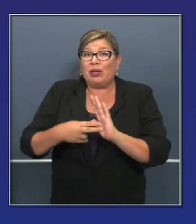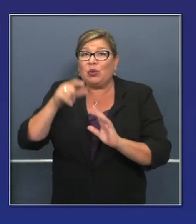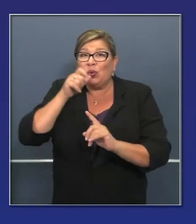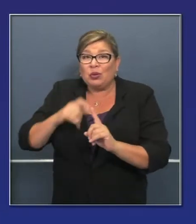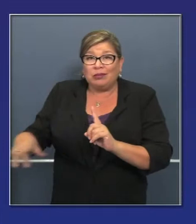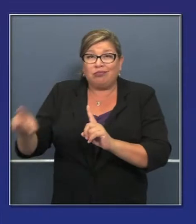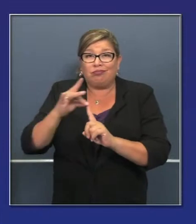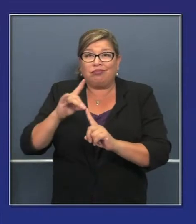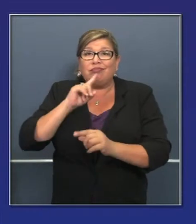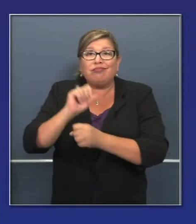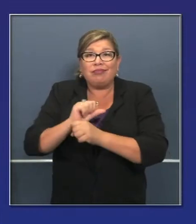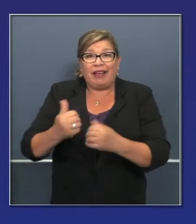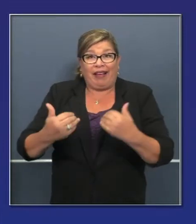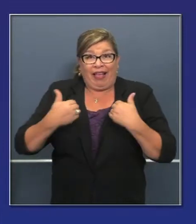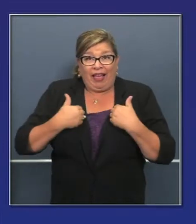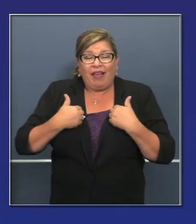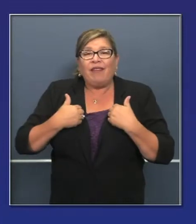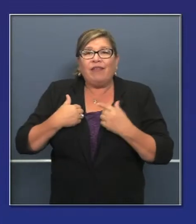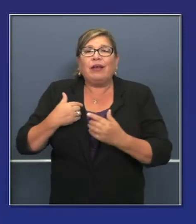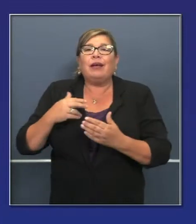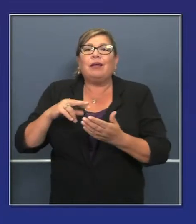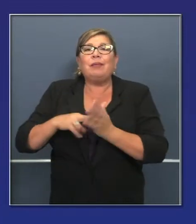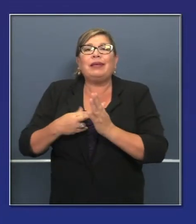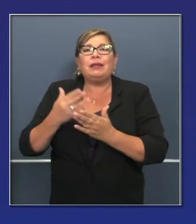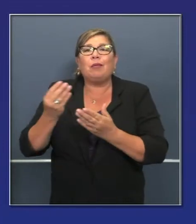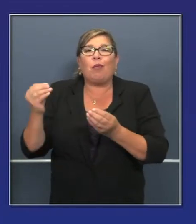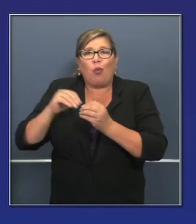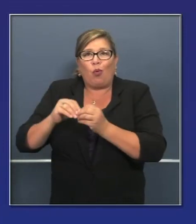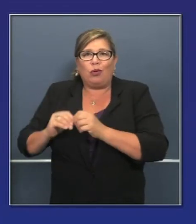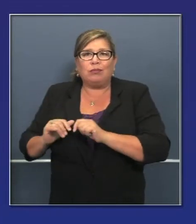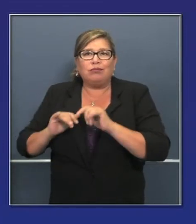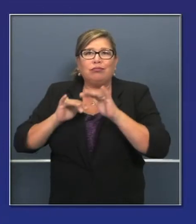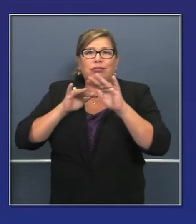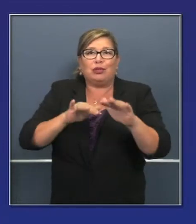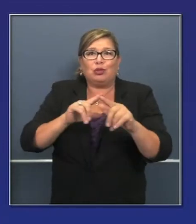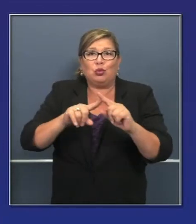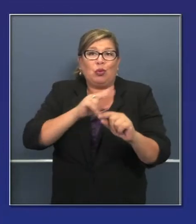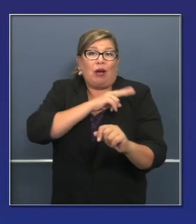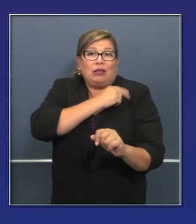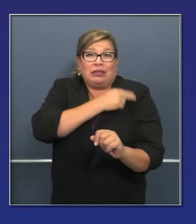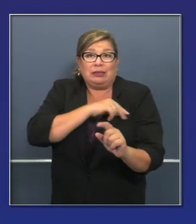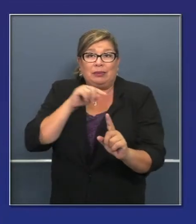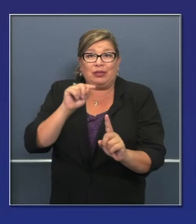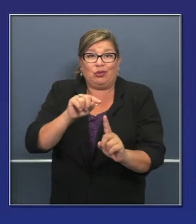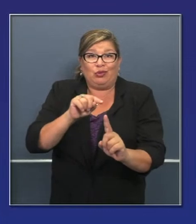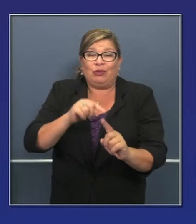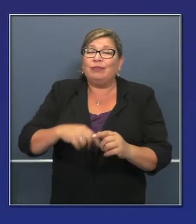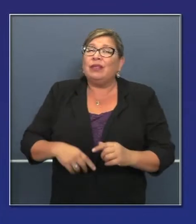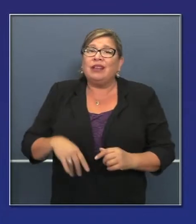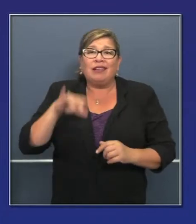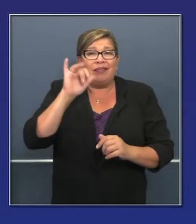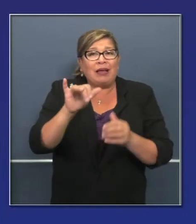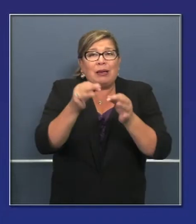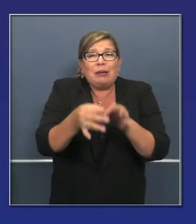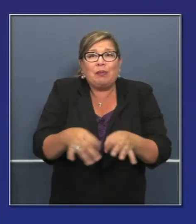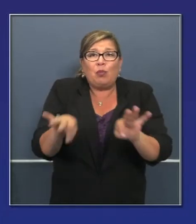the number that is also one we should be deeply attuned to hospitalization numbers have increased